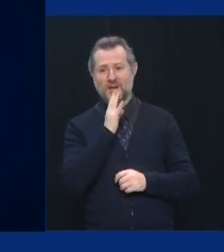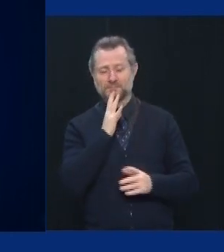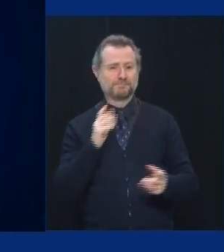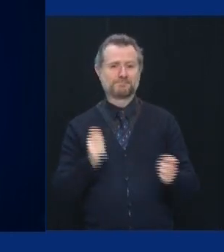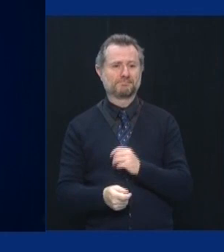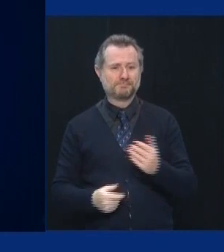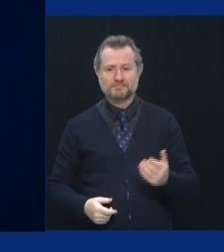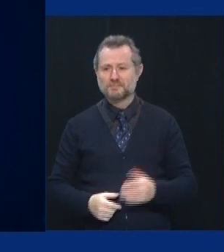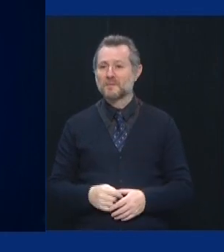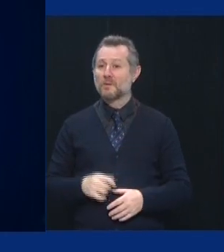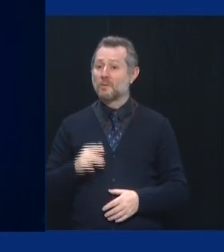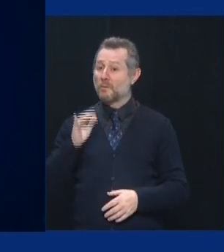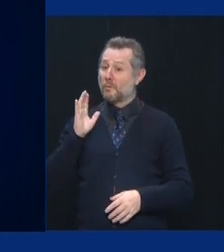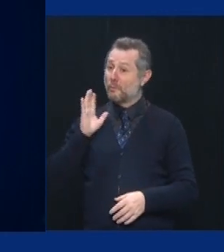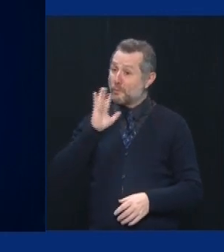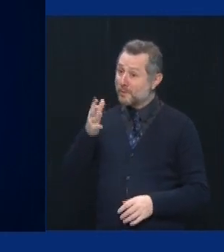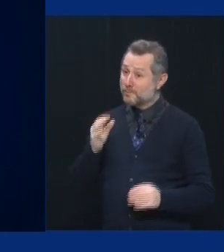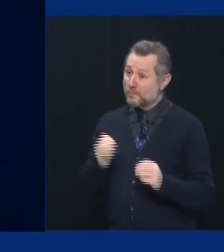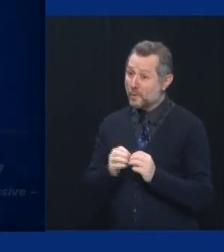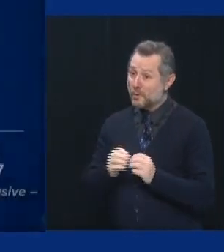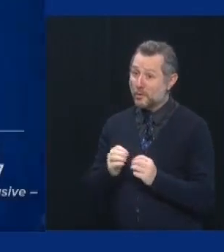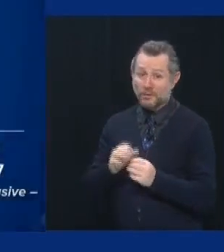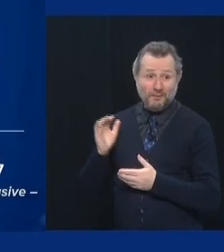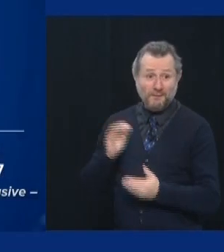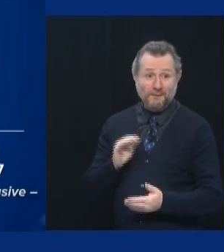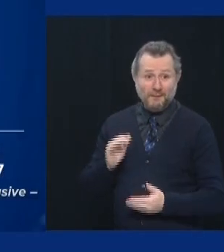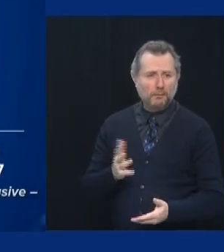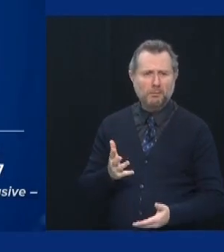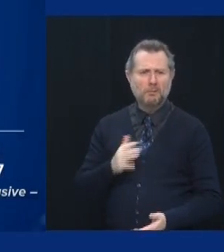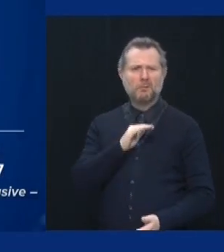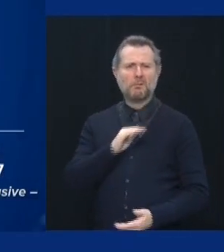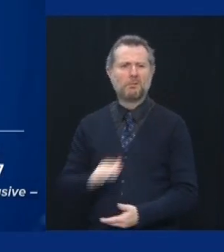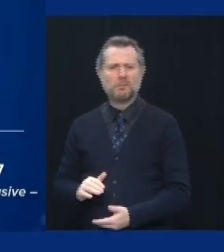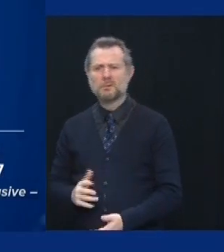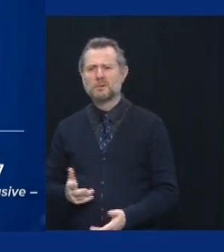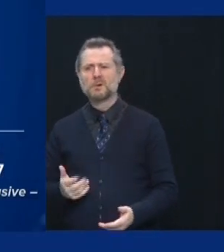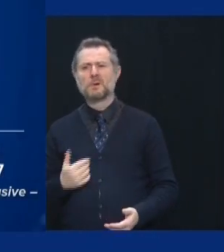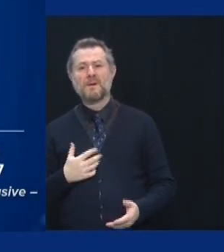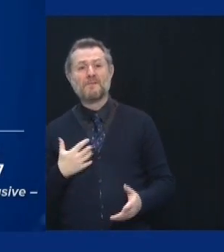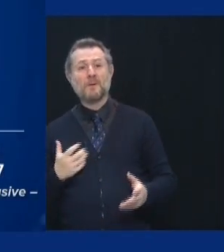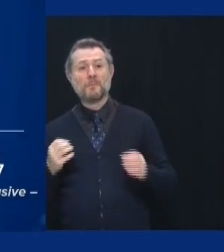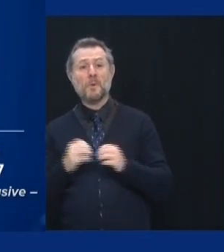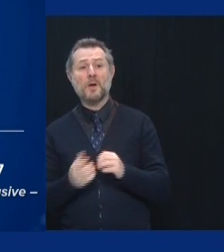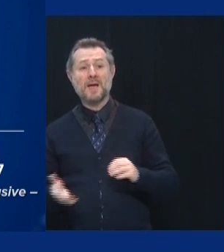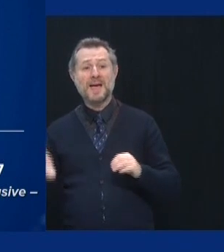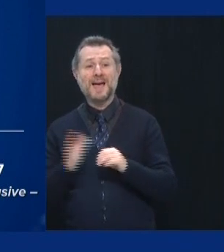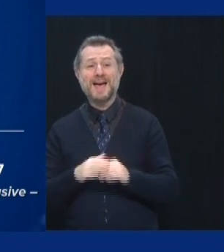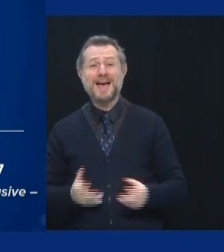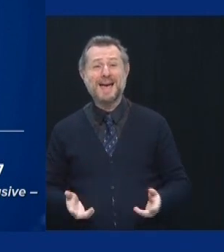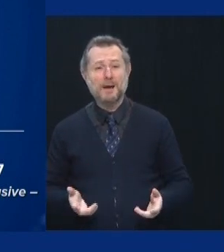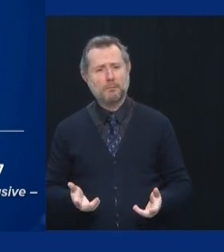THAT'S NOT TRUE. AND NOW THEY DID A TOTAL 180 ON WHETHER OR NOT THERE'S GOING TO